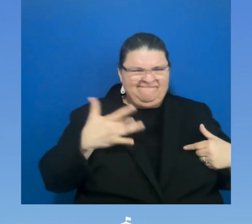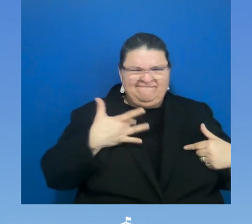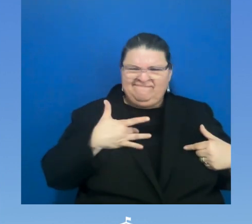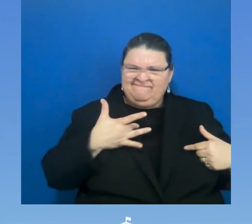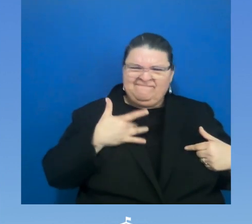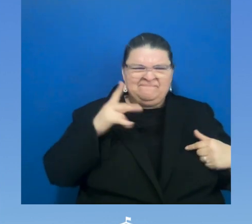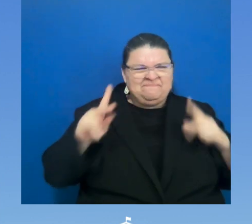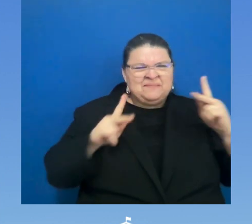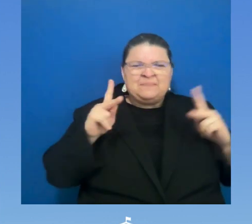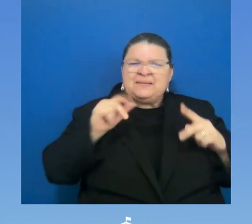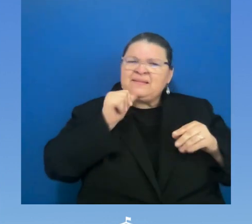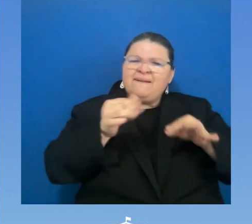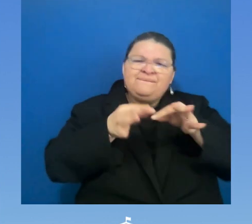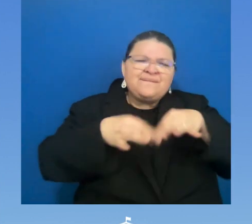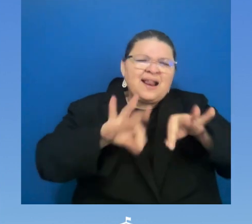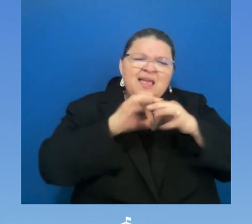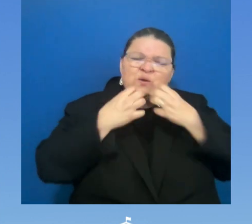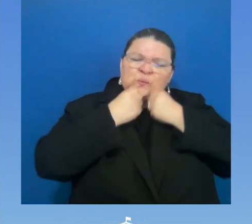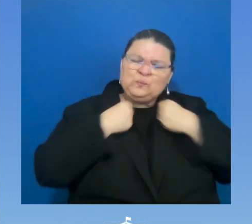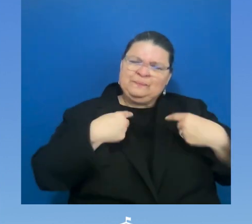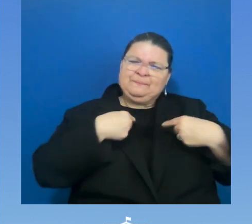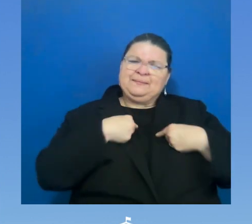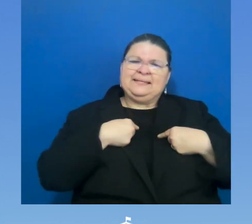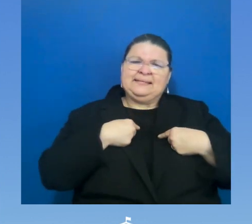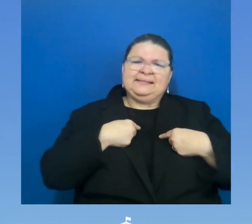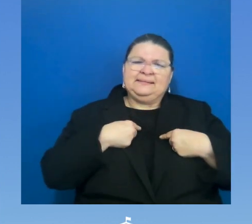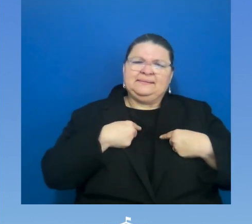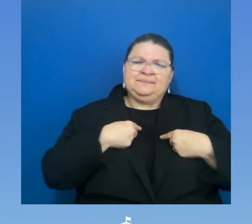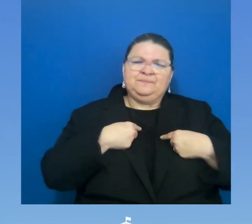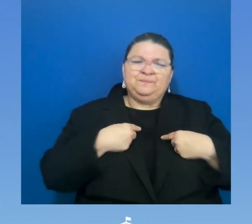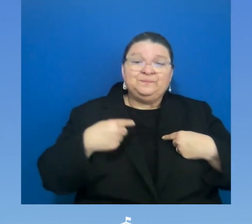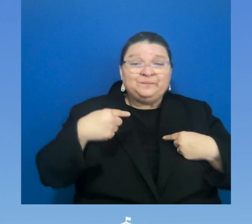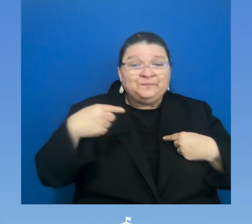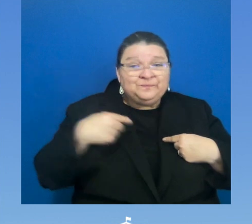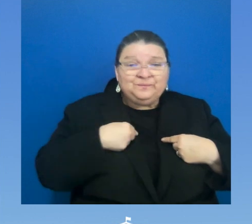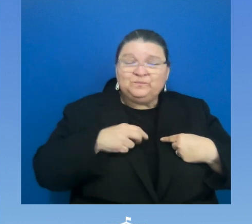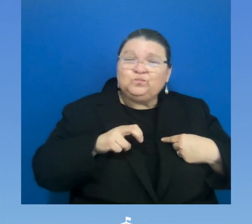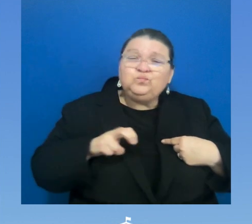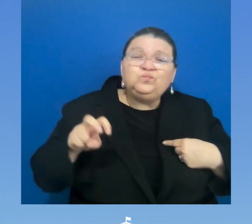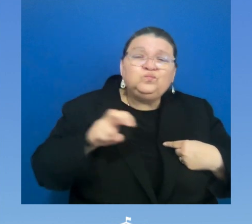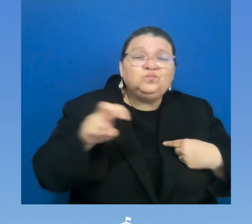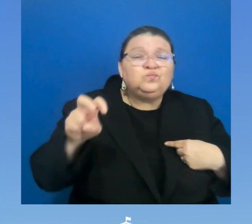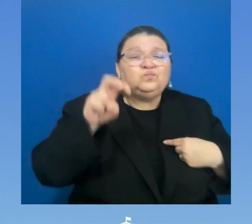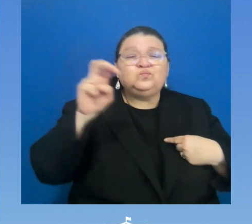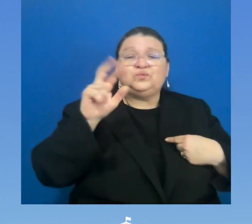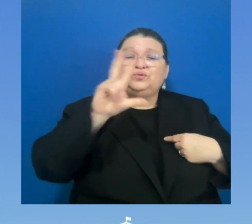30 states this past year. A second gentleman, it's the same whether in office spaces,